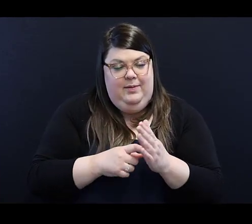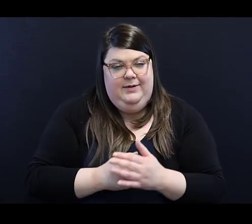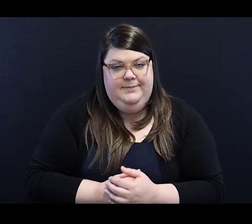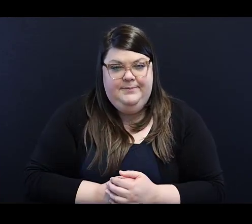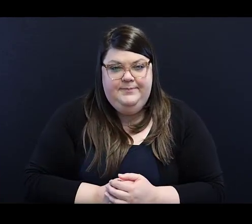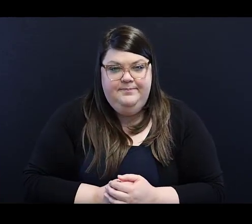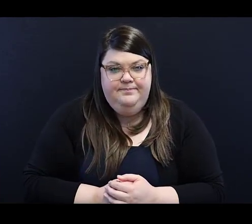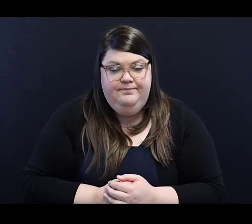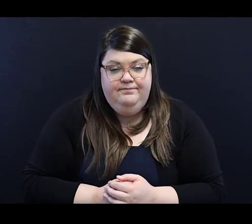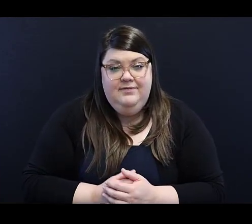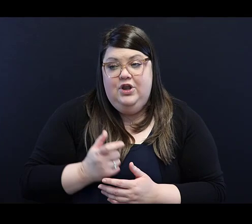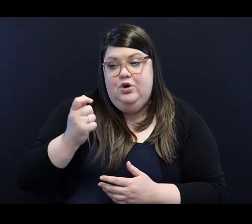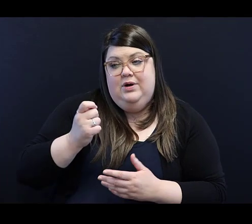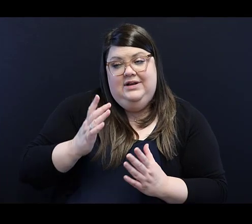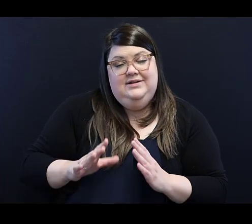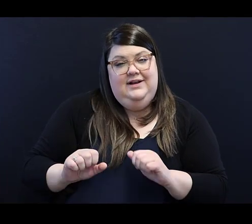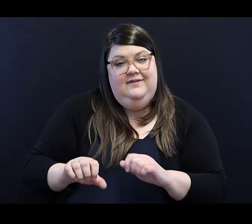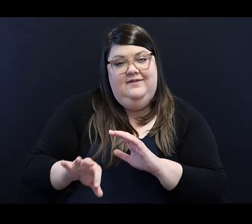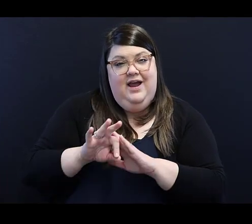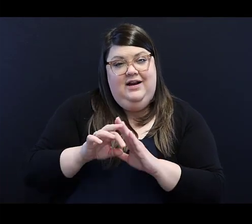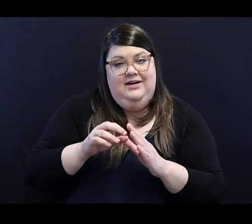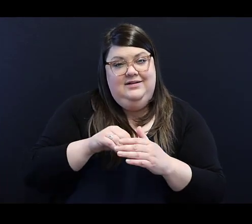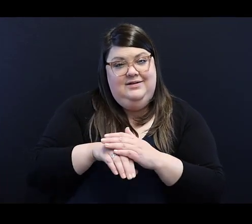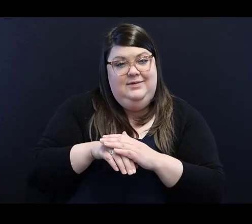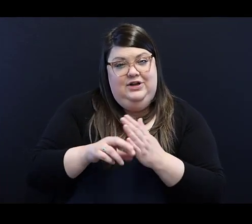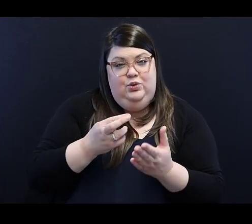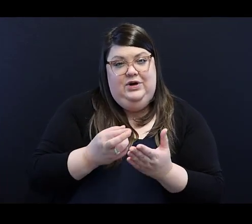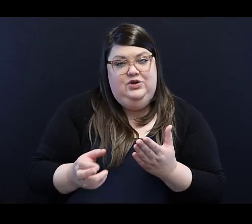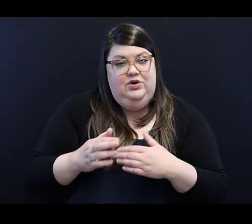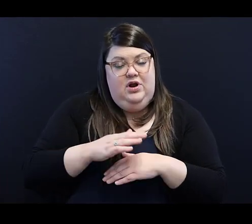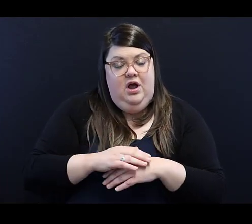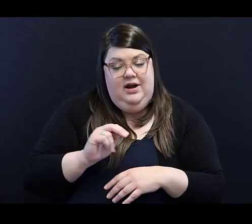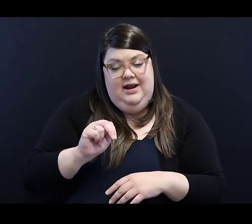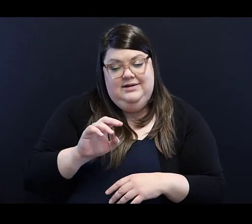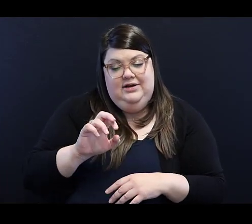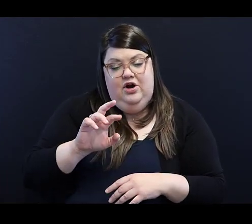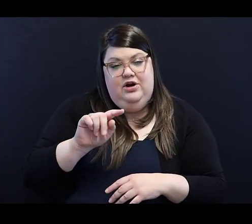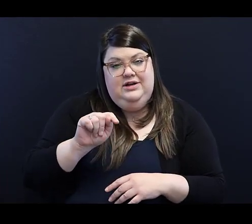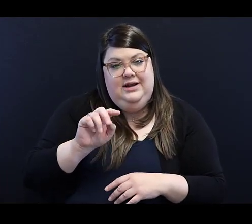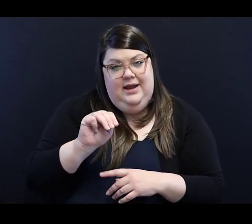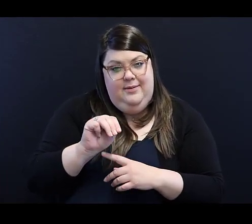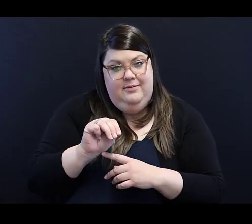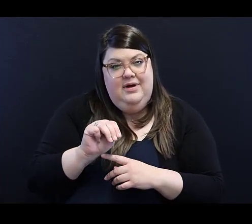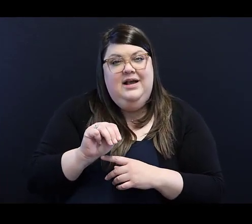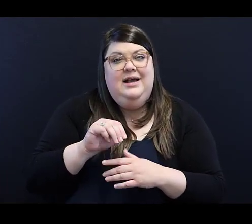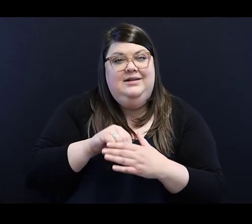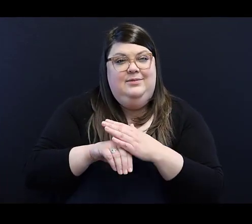Grantees can find accessibility resources on the NCRTM Accessibility Resources page.